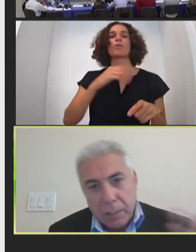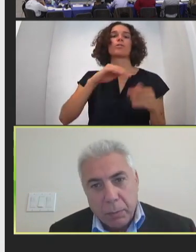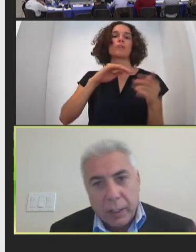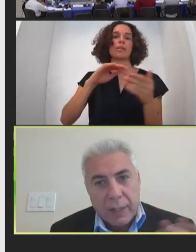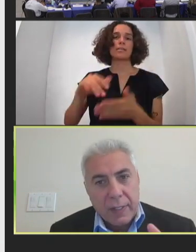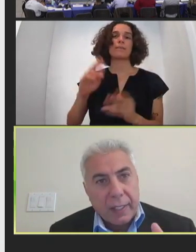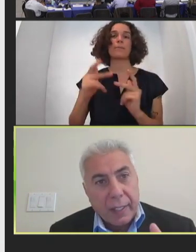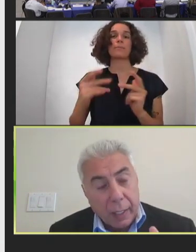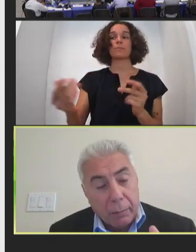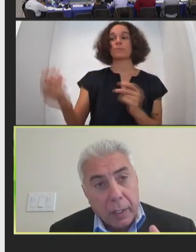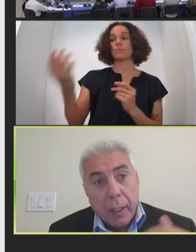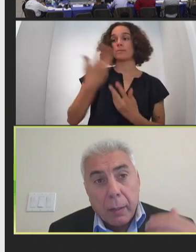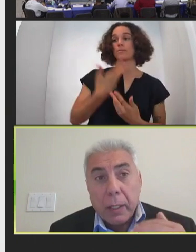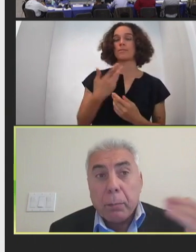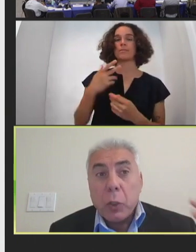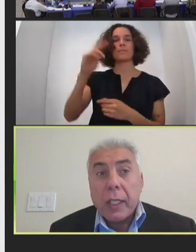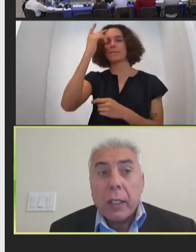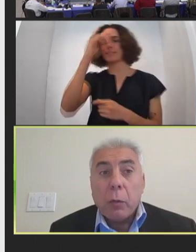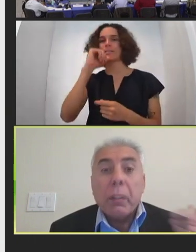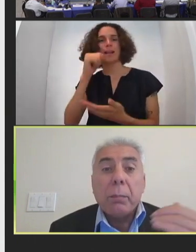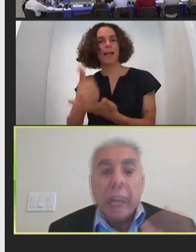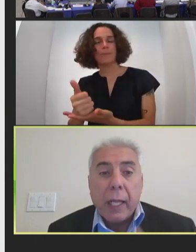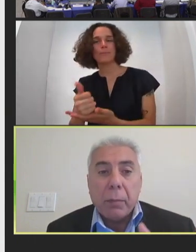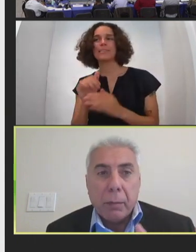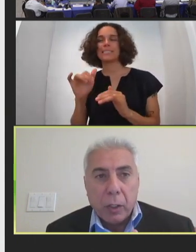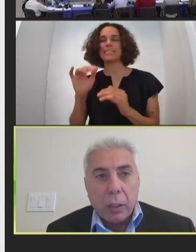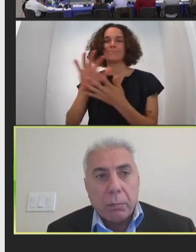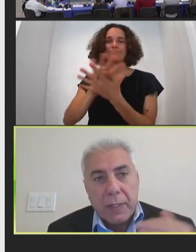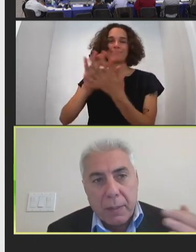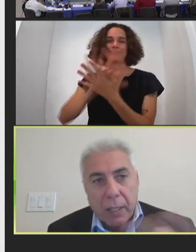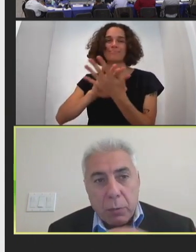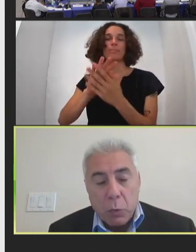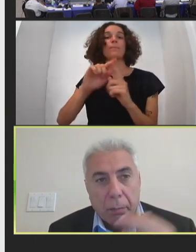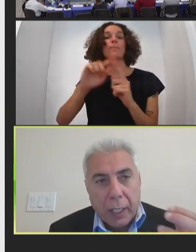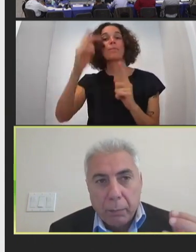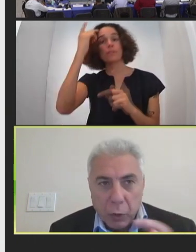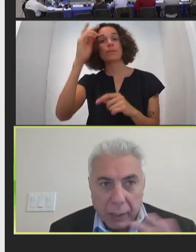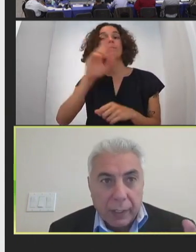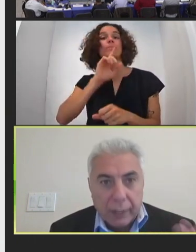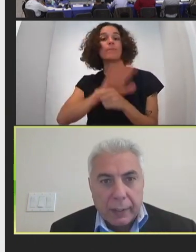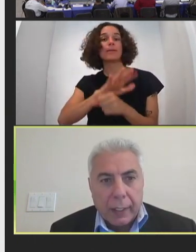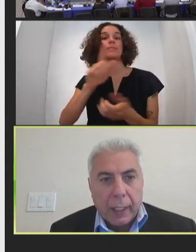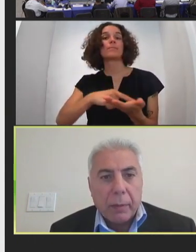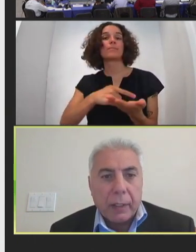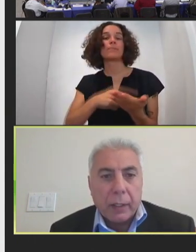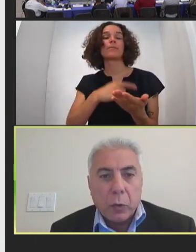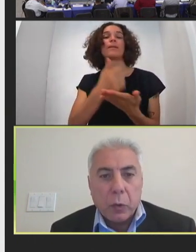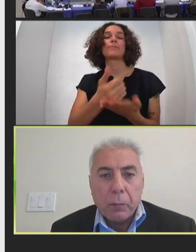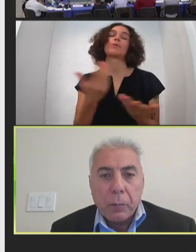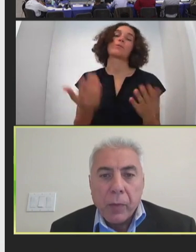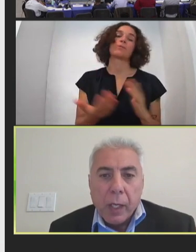the politics didn't help. But the political commitment helped them a lot. But sometimes, when it became political, it didn't help at all.